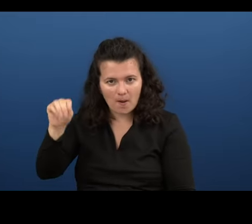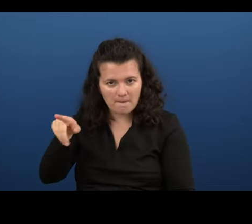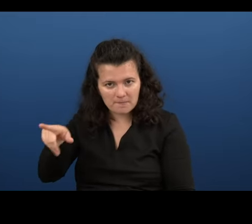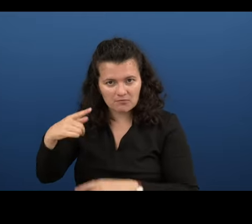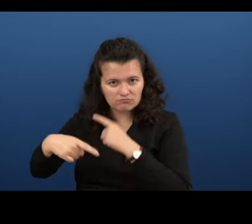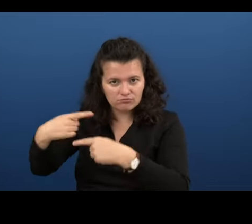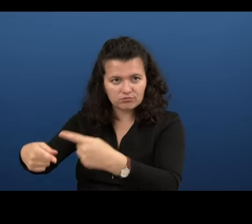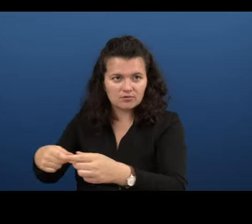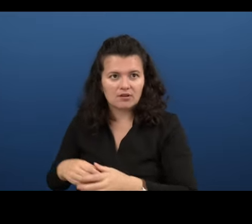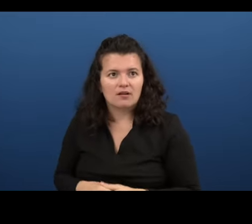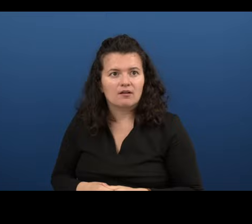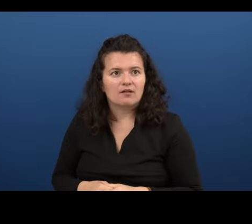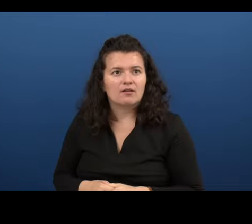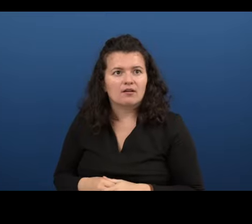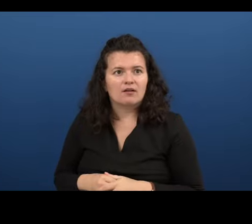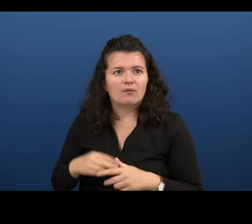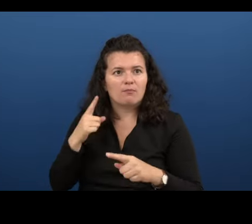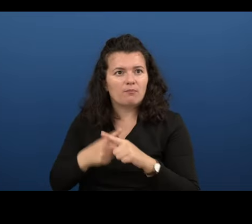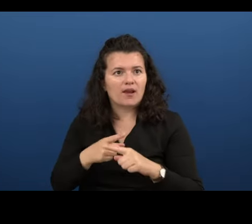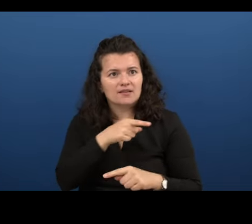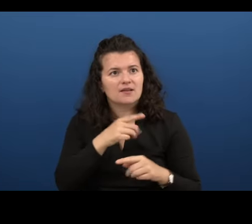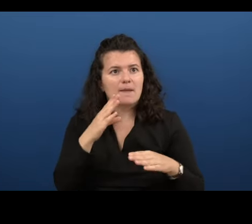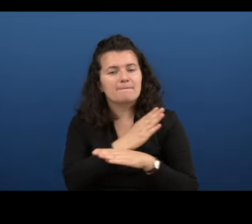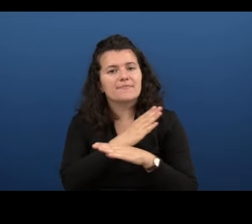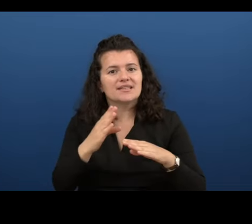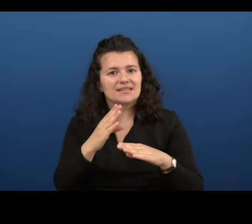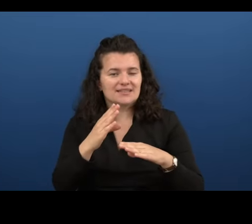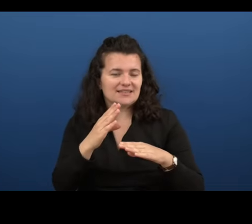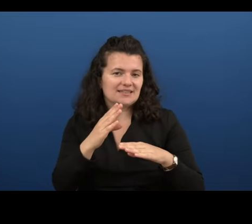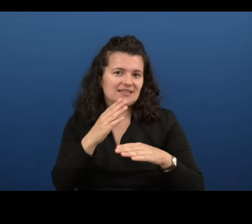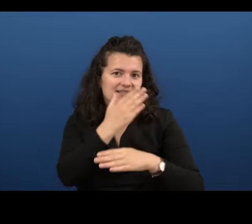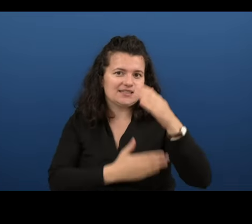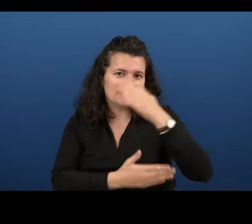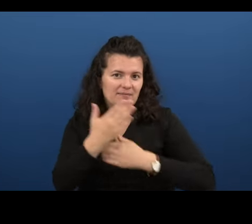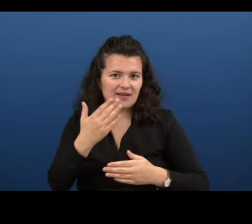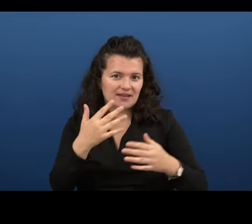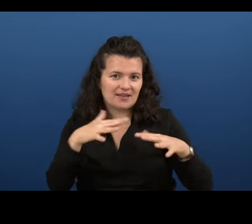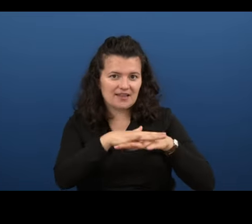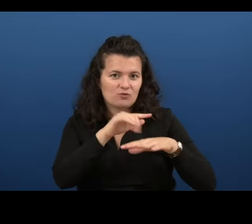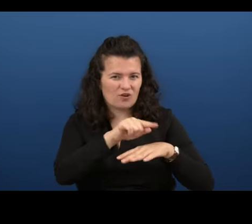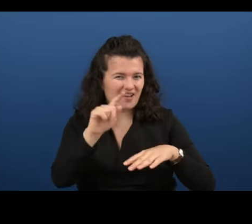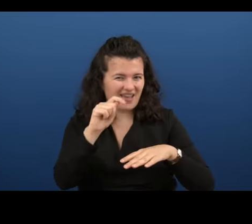know, from the, from the Kenyan business disability network, what you're doing in terms of working